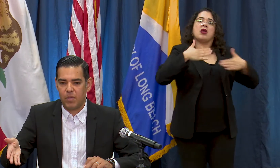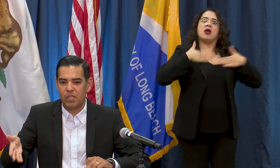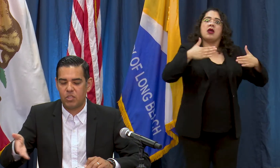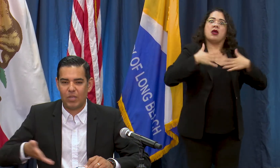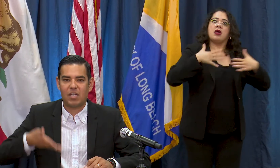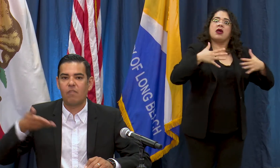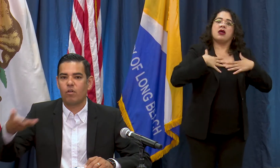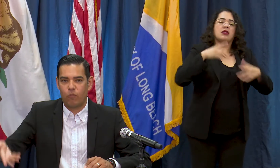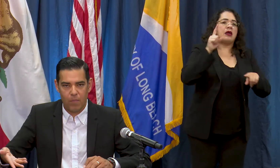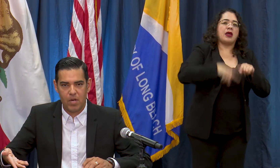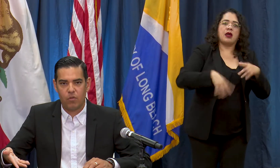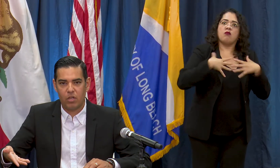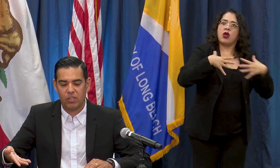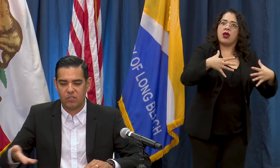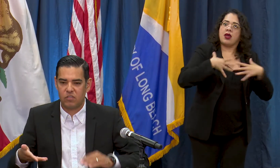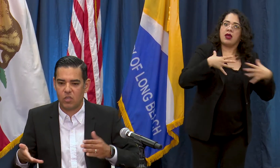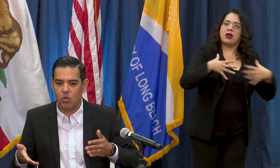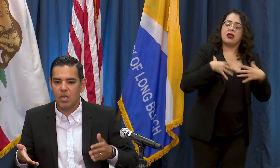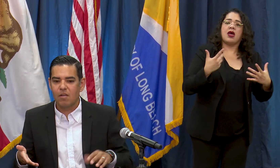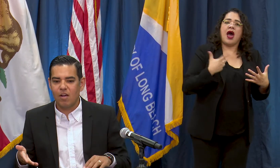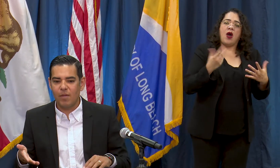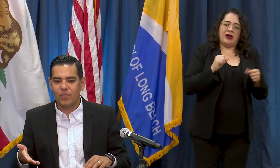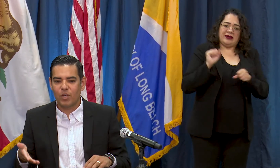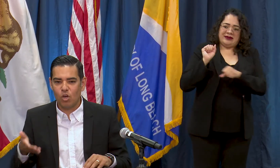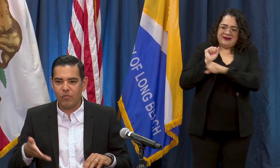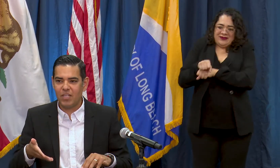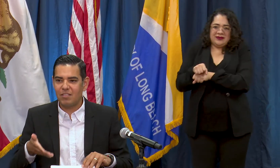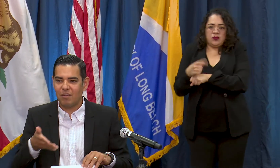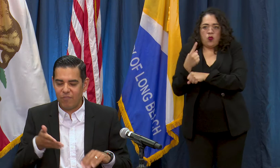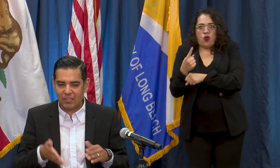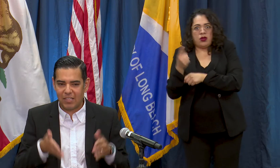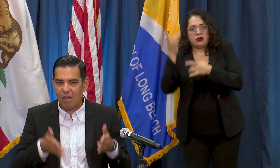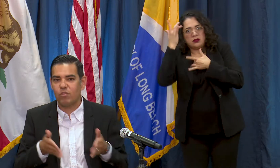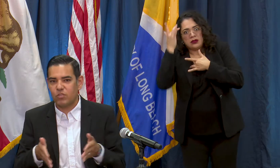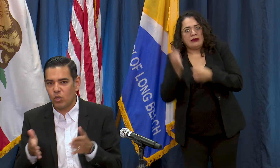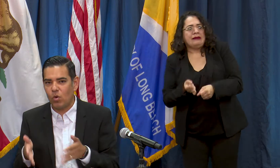ability to recover from another illness and so COVID is affecting every single